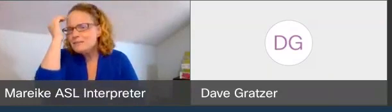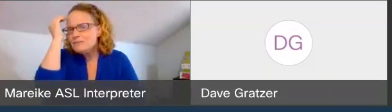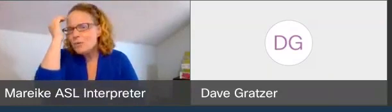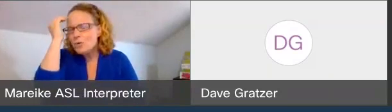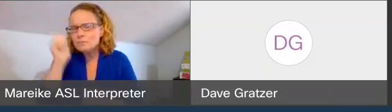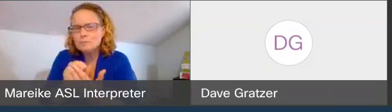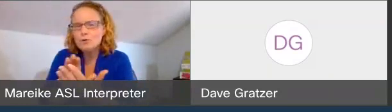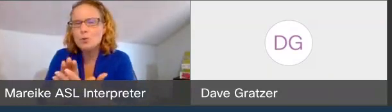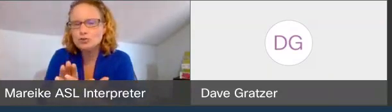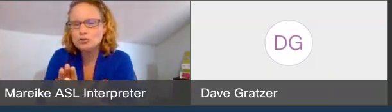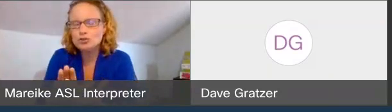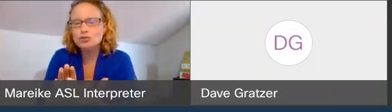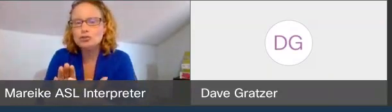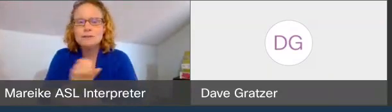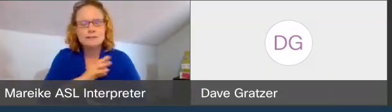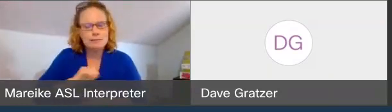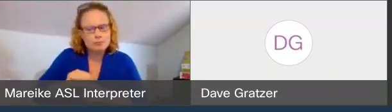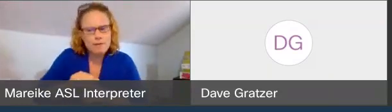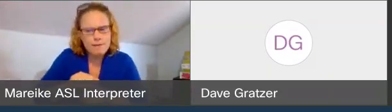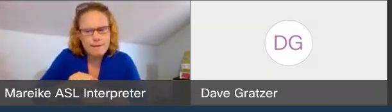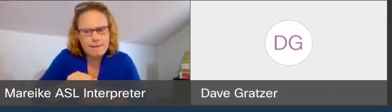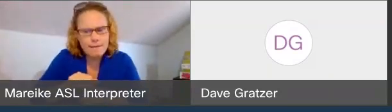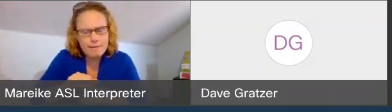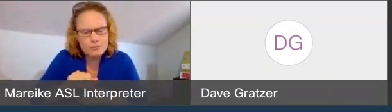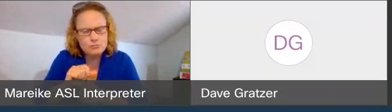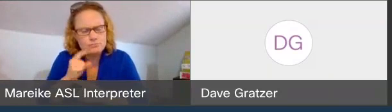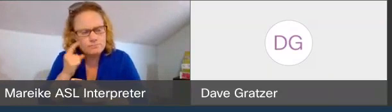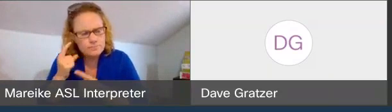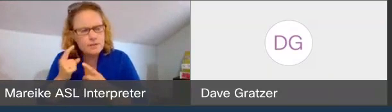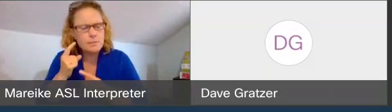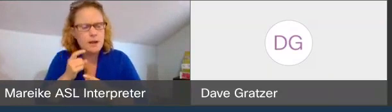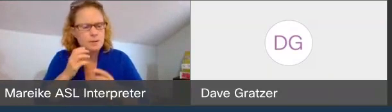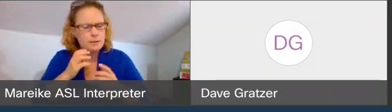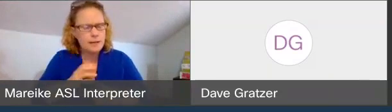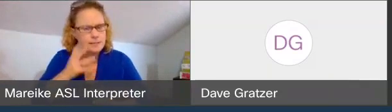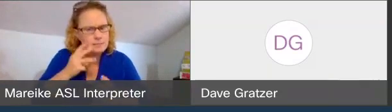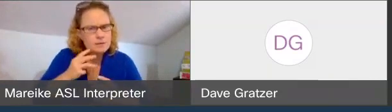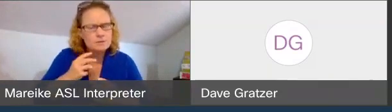our staff to think about our client's experiences of arrest, of incarceration